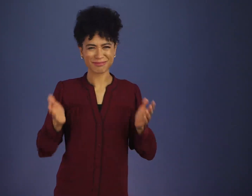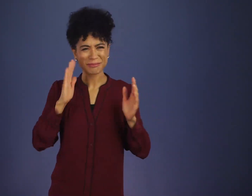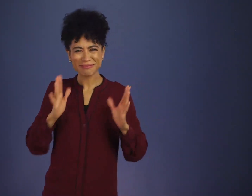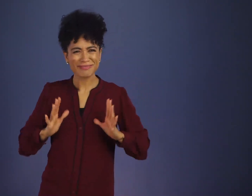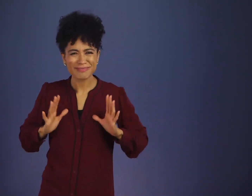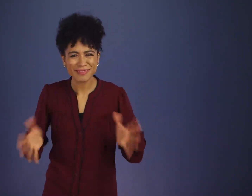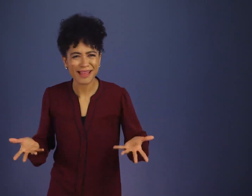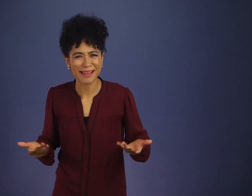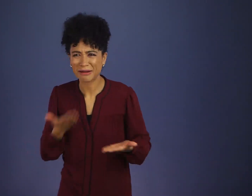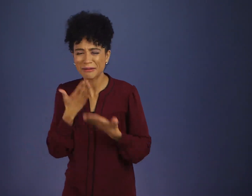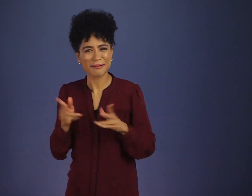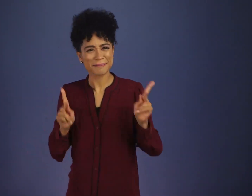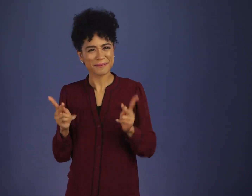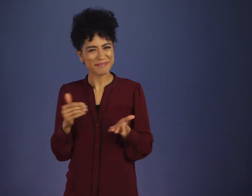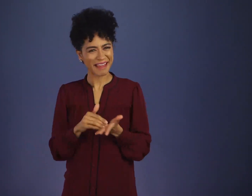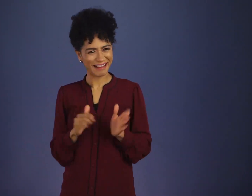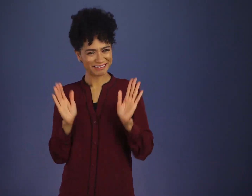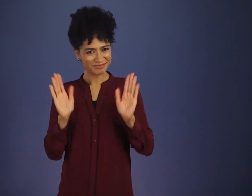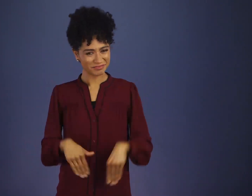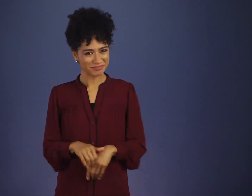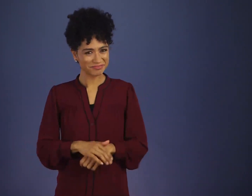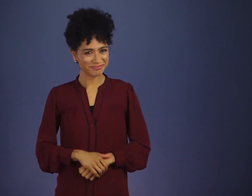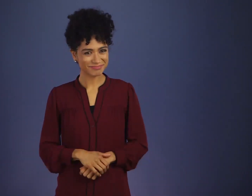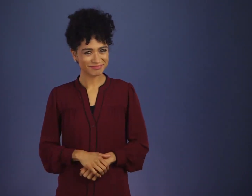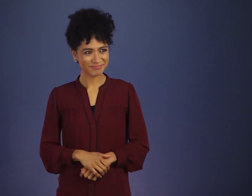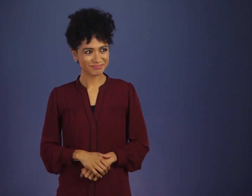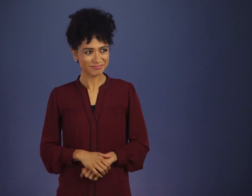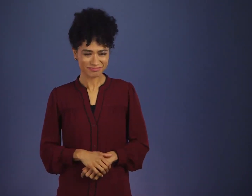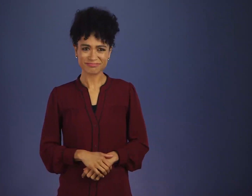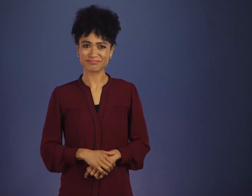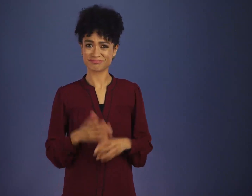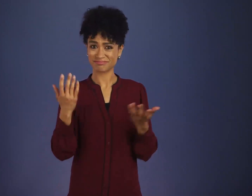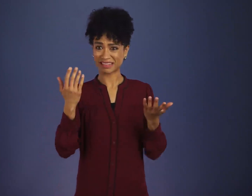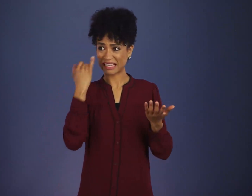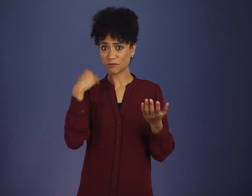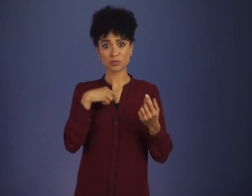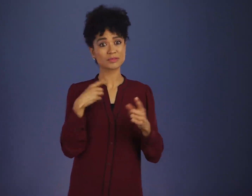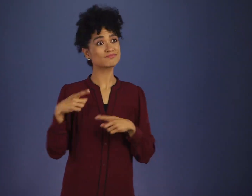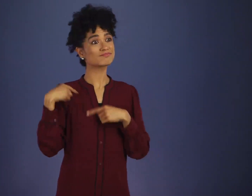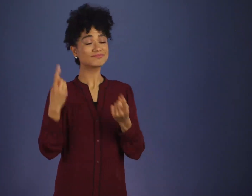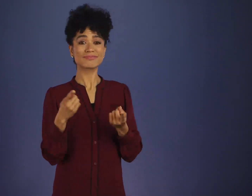We believe that our one-time good characters will be revived the moment we quit alcohol.